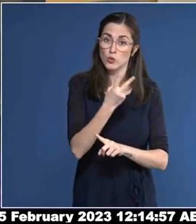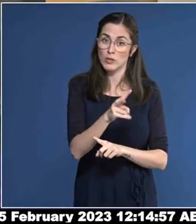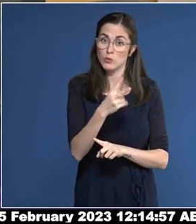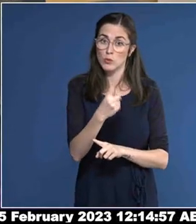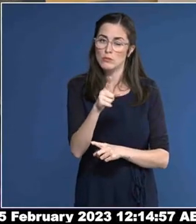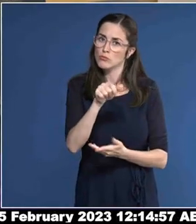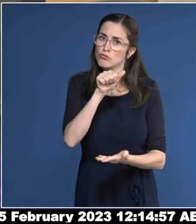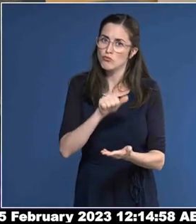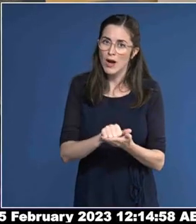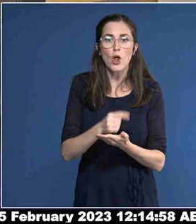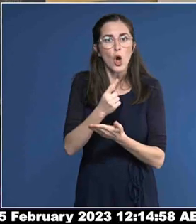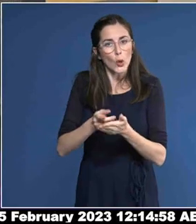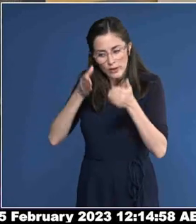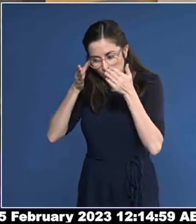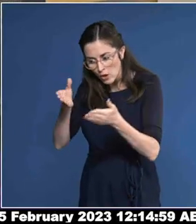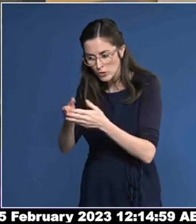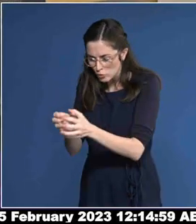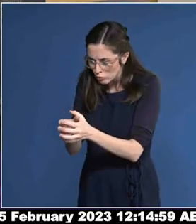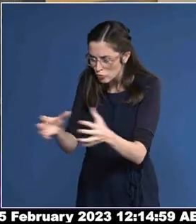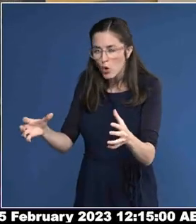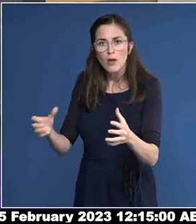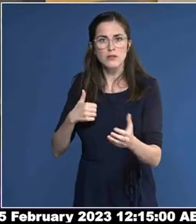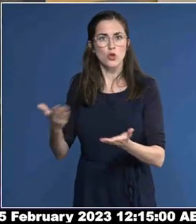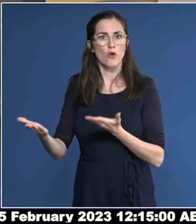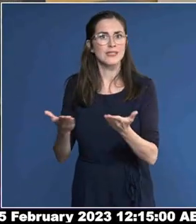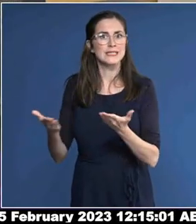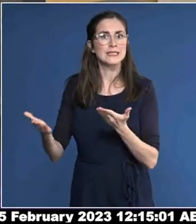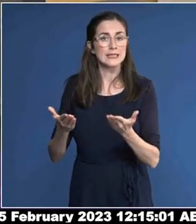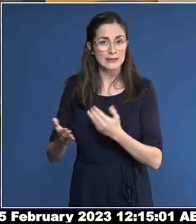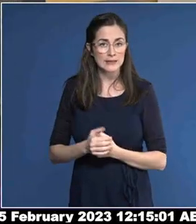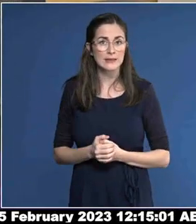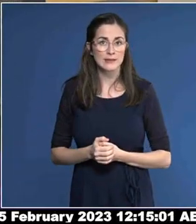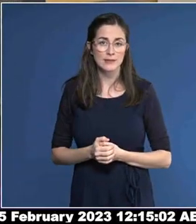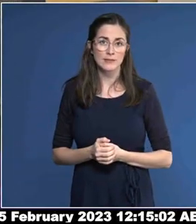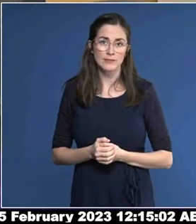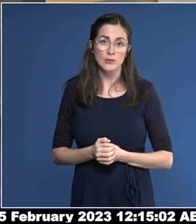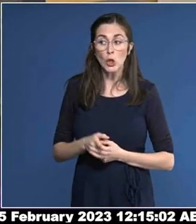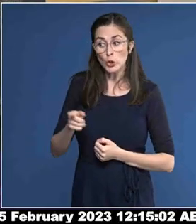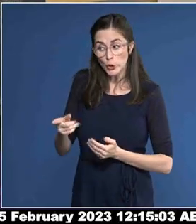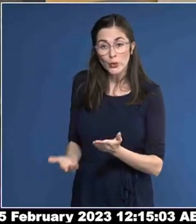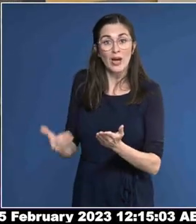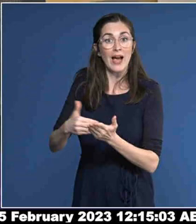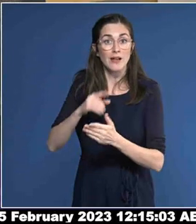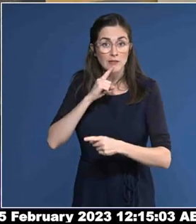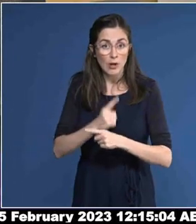the growth of its services, but you made a qualification saying that Mr Allen, who gave